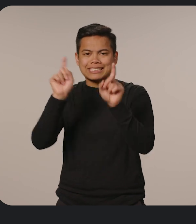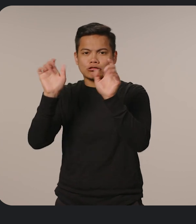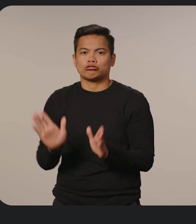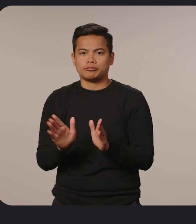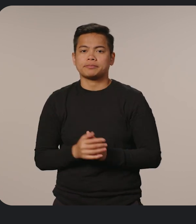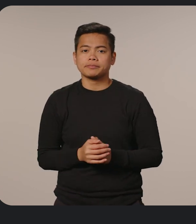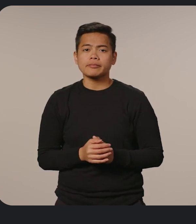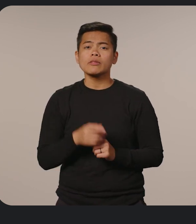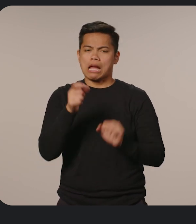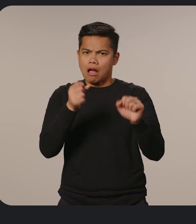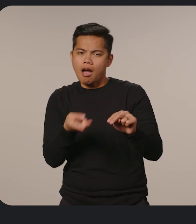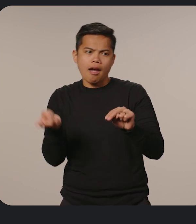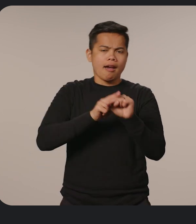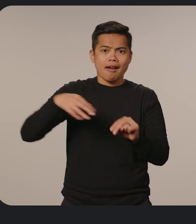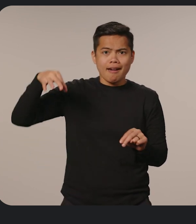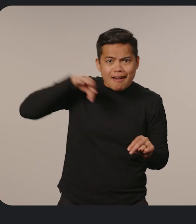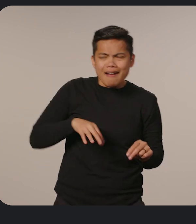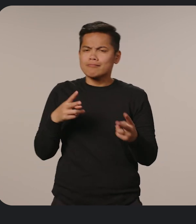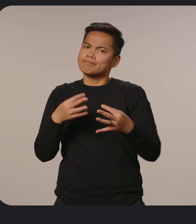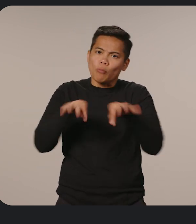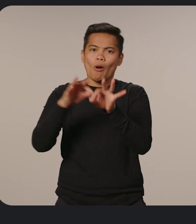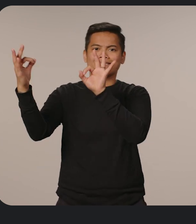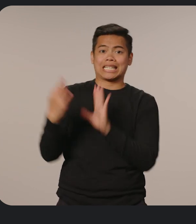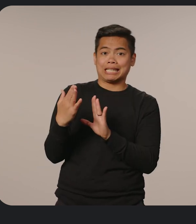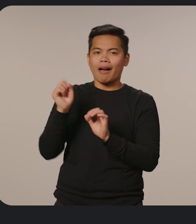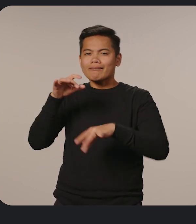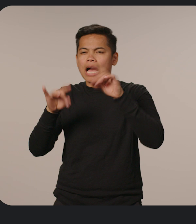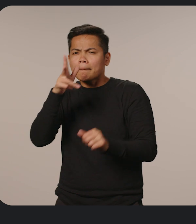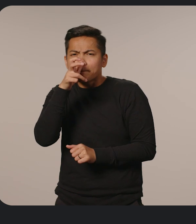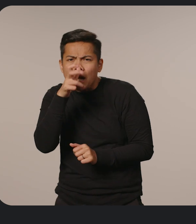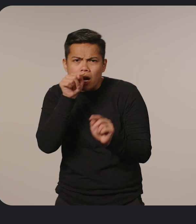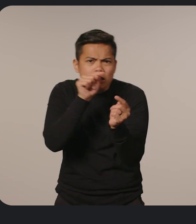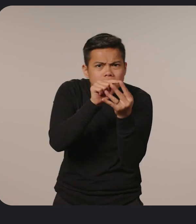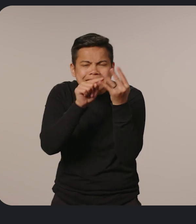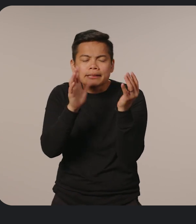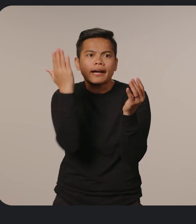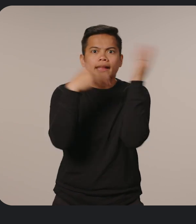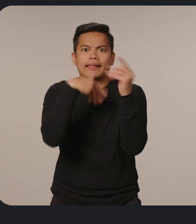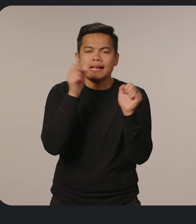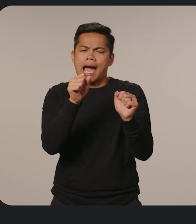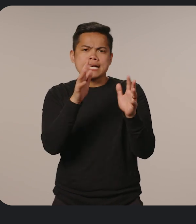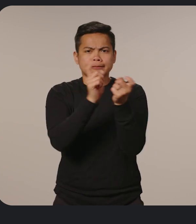so you can gain valuable feedback and find the bugs that you may have missed